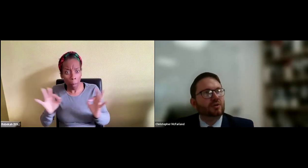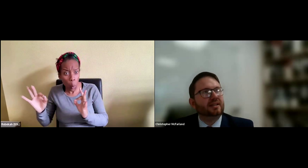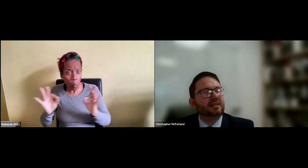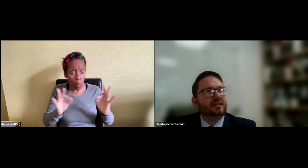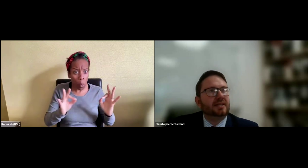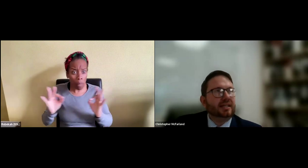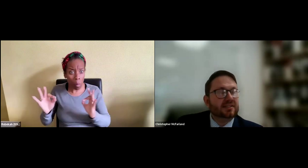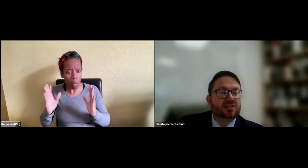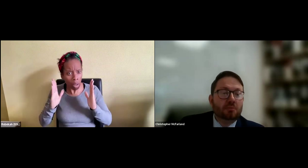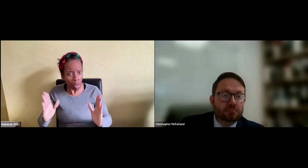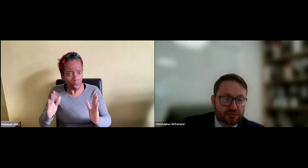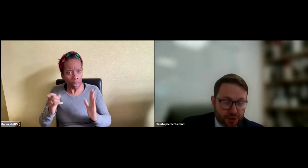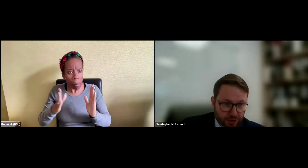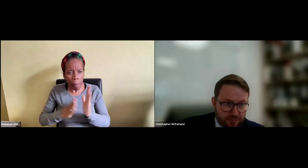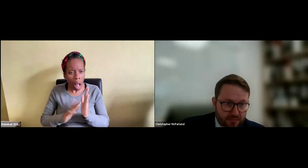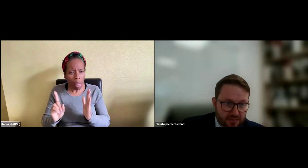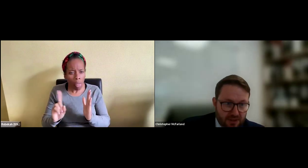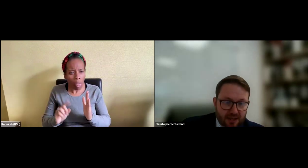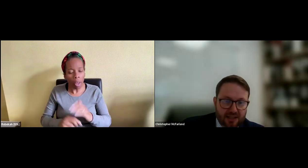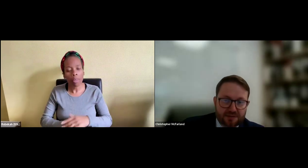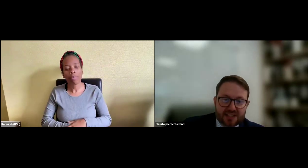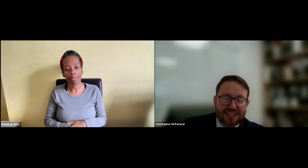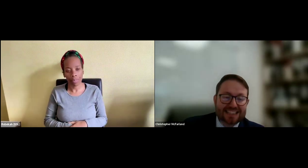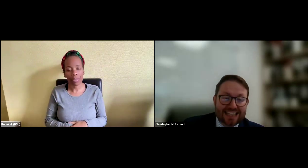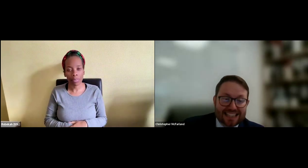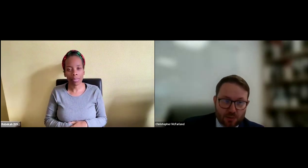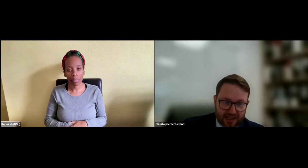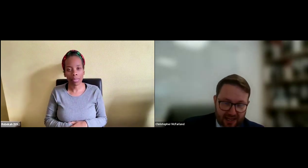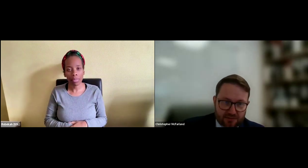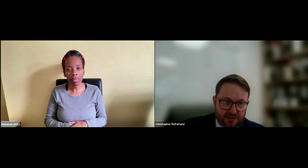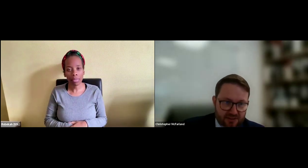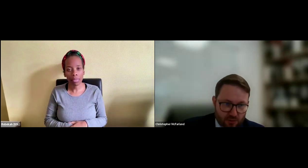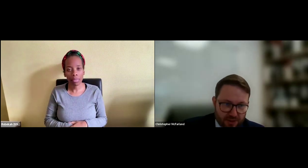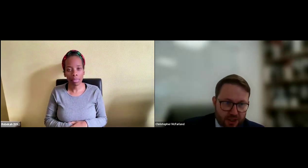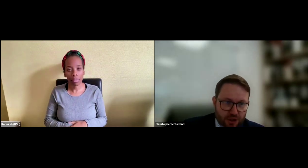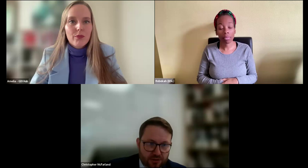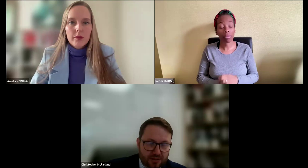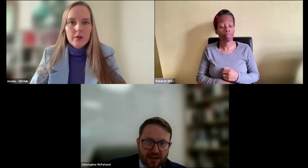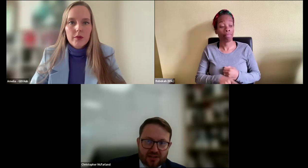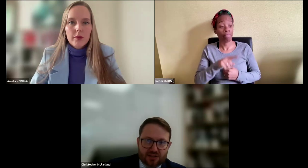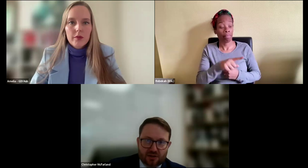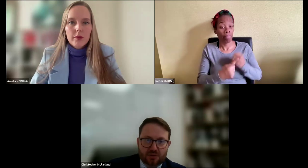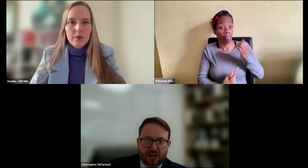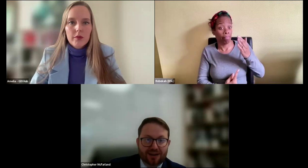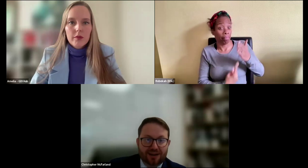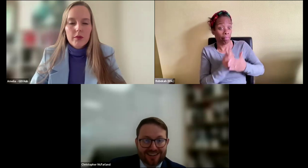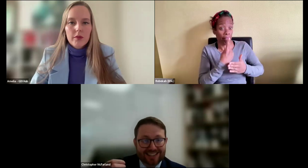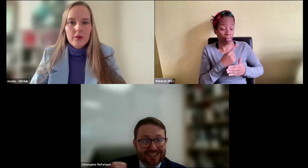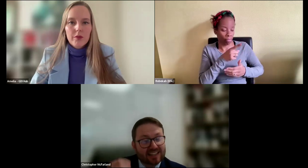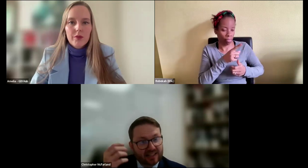Chris: So there is some provision if there's a continuing active discrimination. So i.e.,